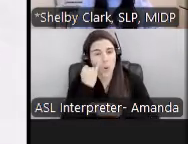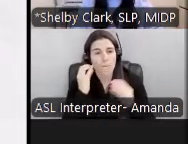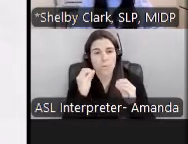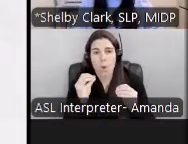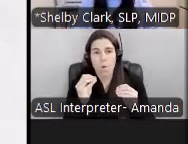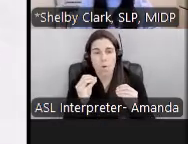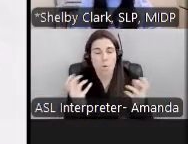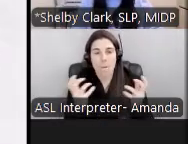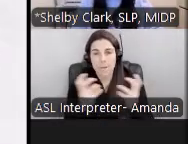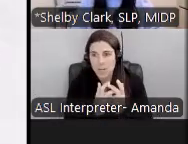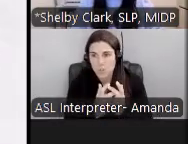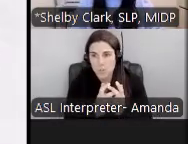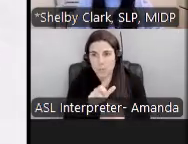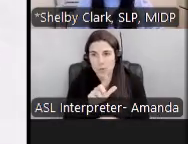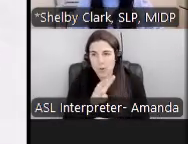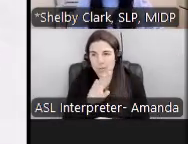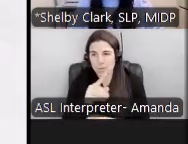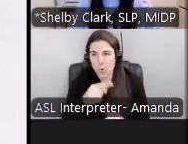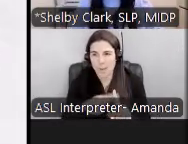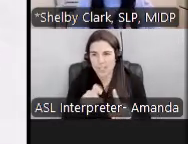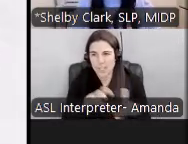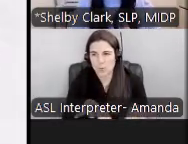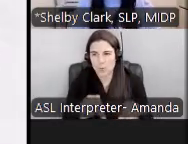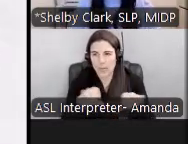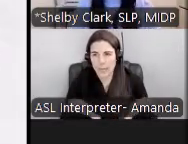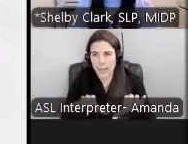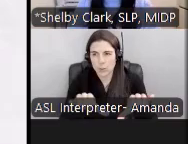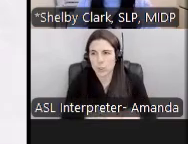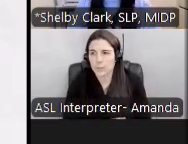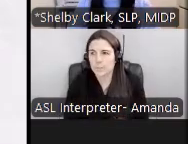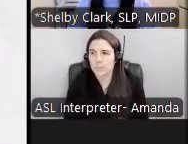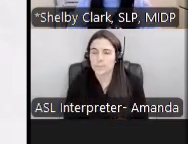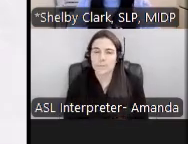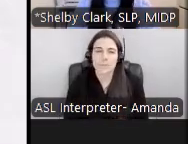months, we need to take action so not using two word or two